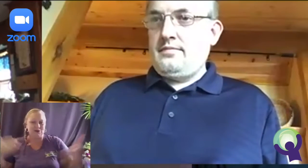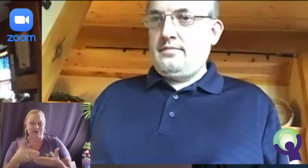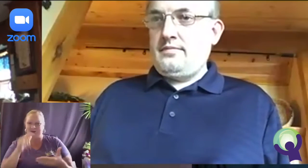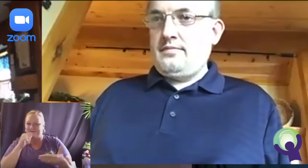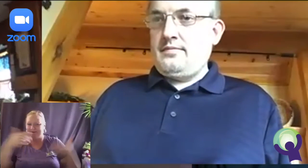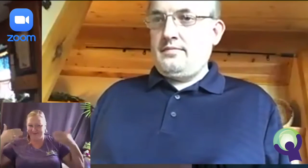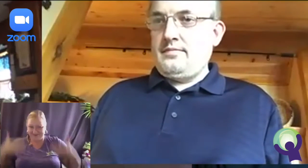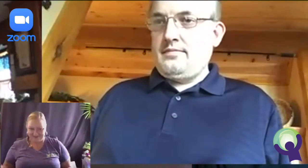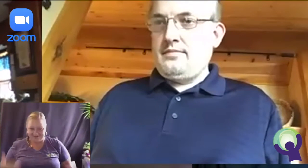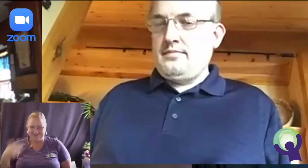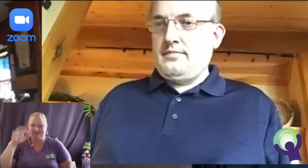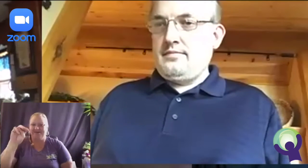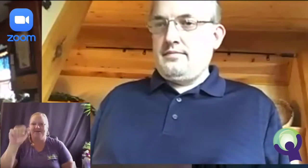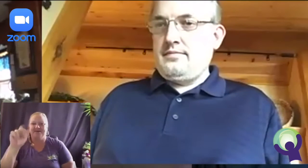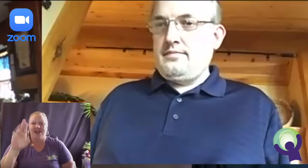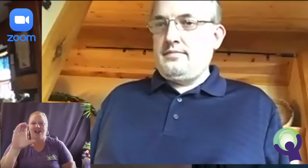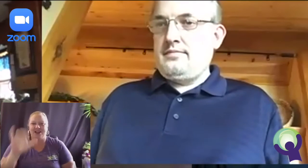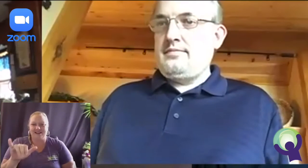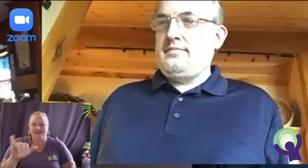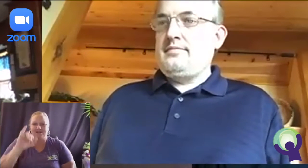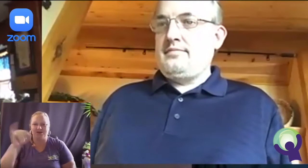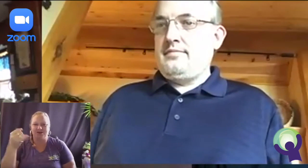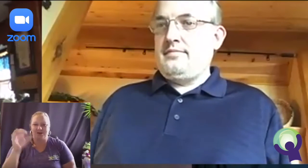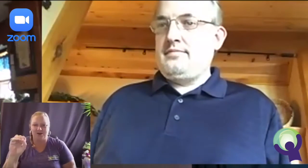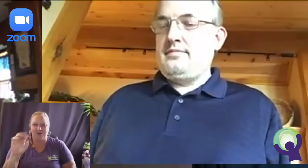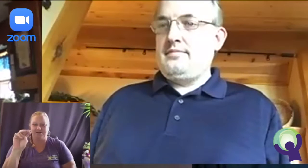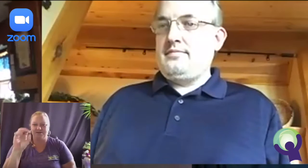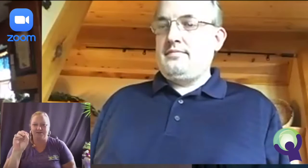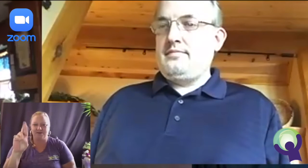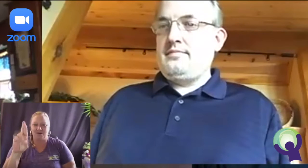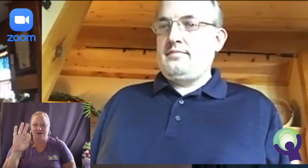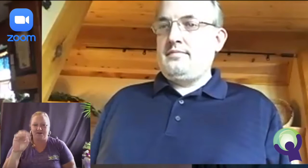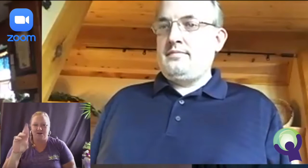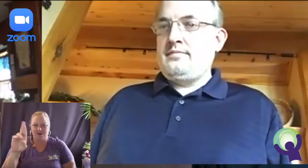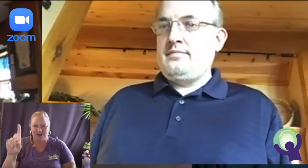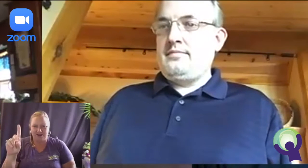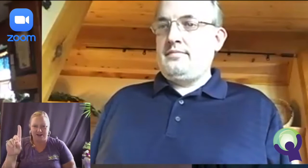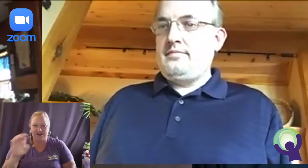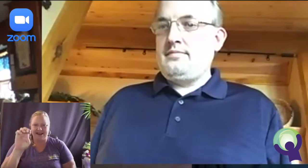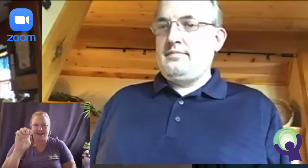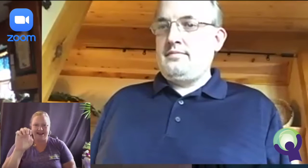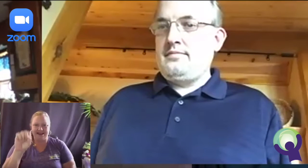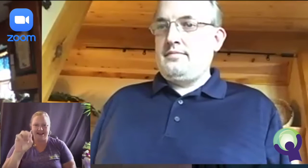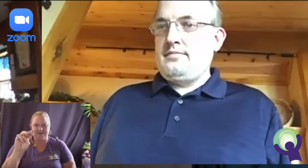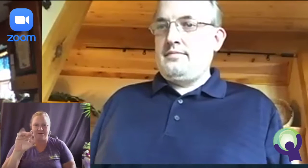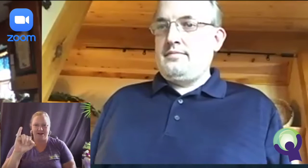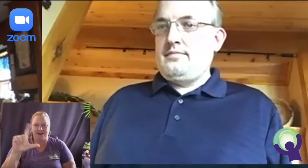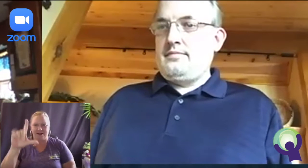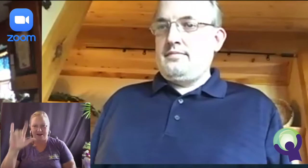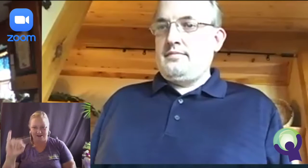special presenter. First, let me introduce myself. My name is Marcy Jo Morford Esmili.